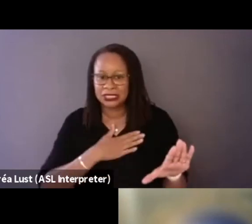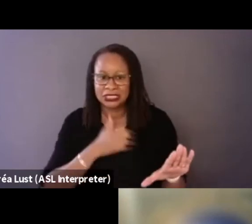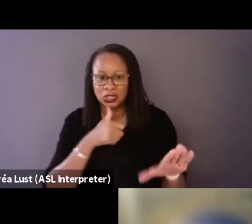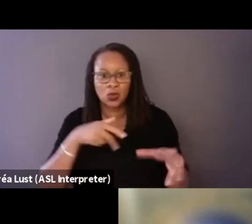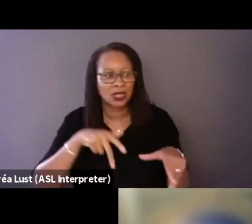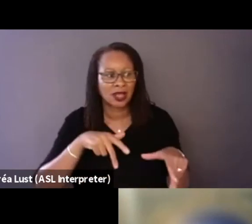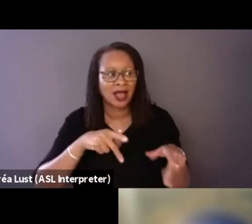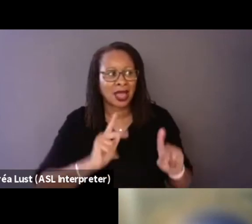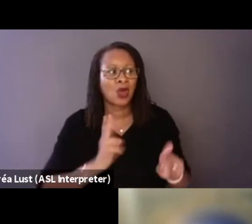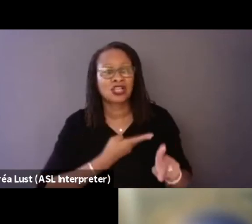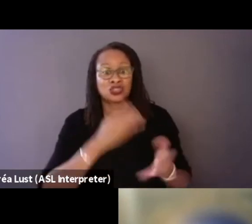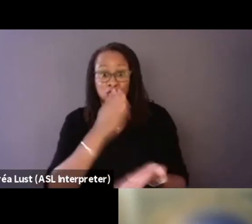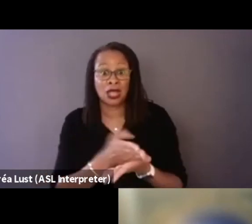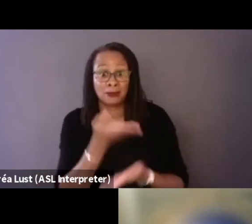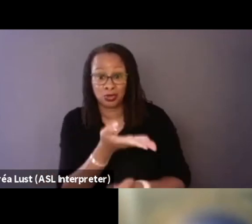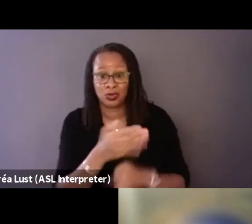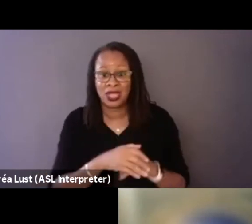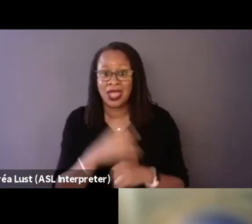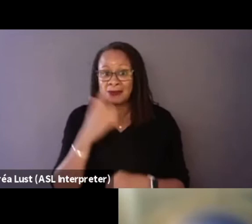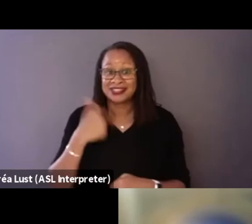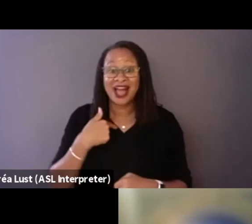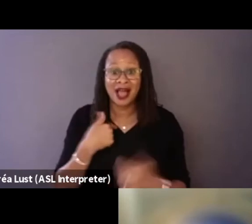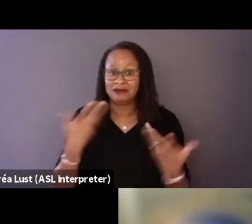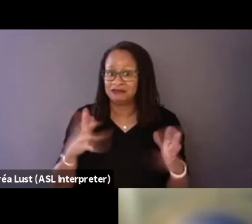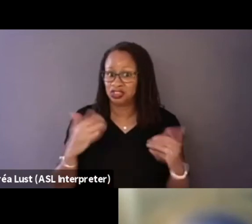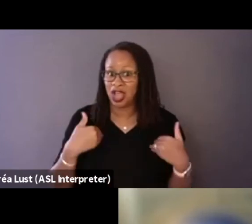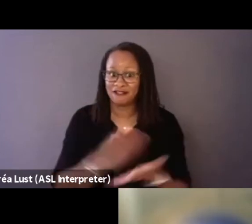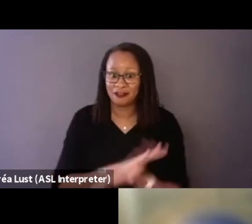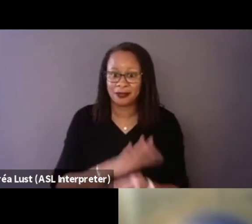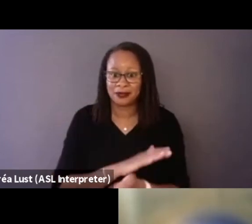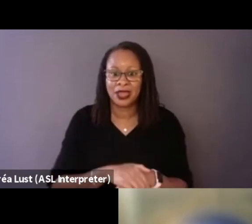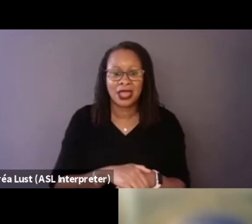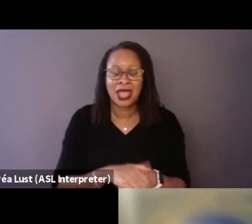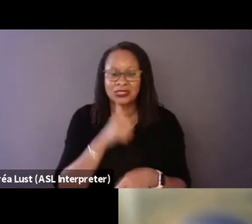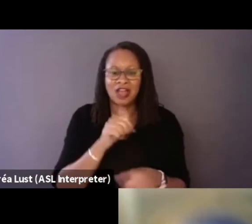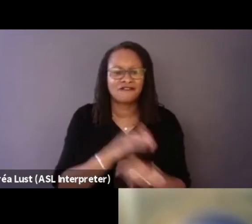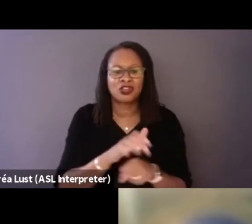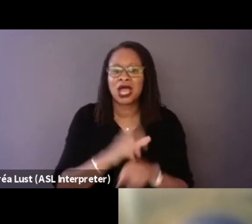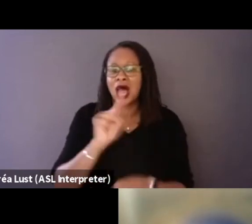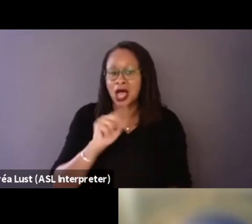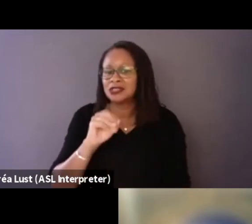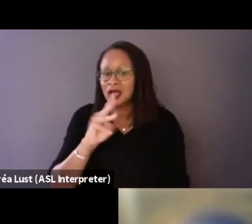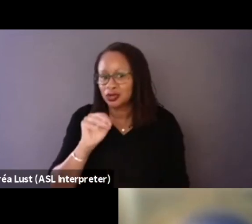Because at the time I was documented, like I was not fully undocumented. I had like, a-